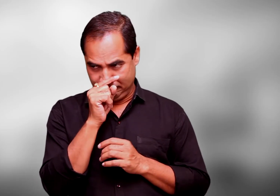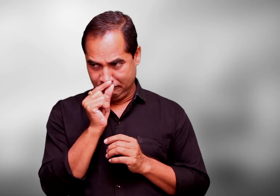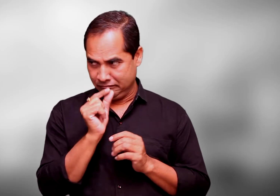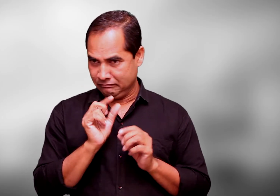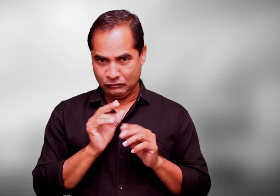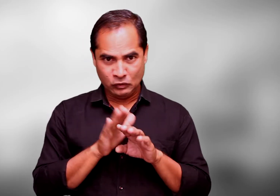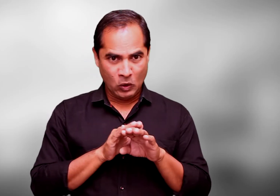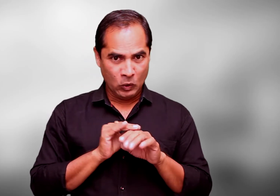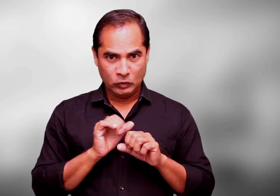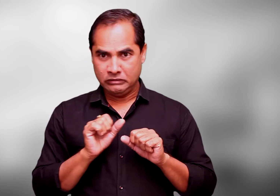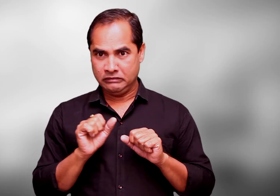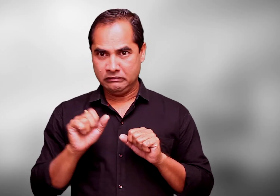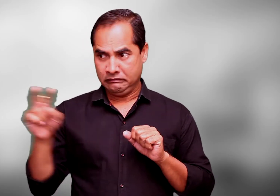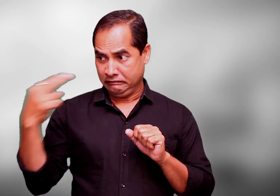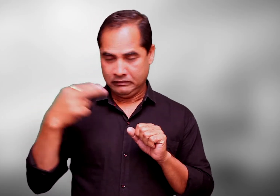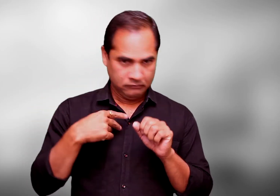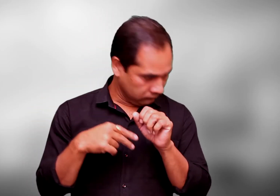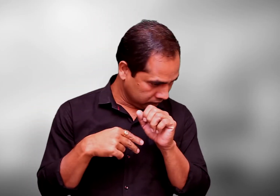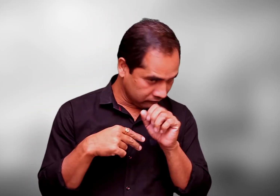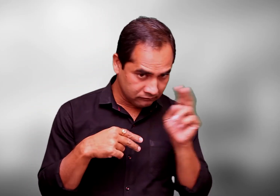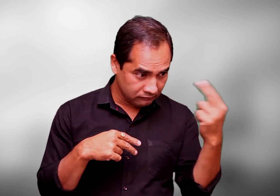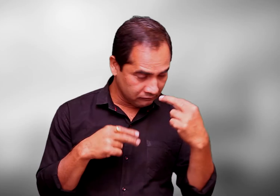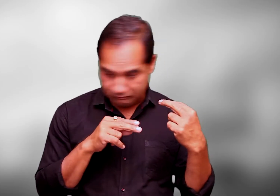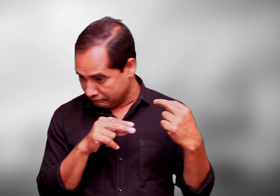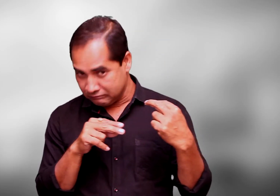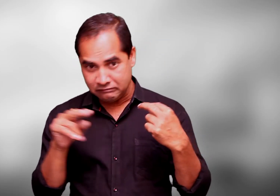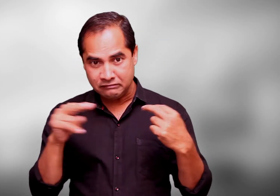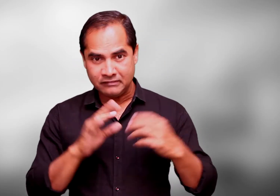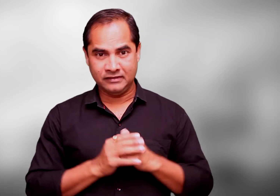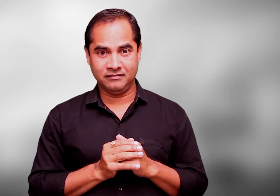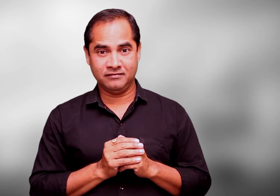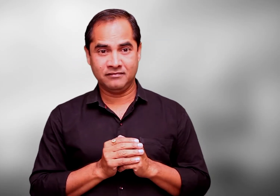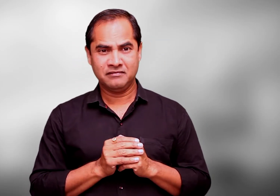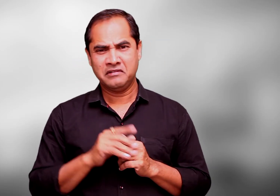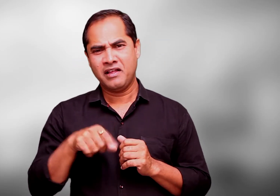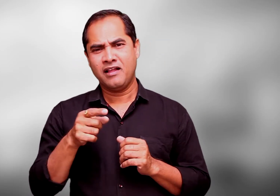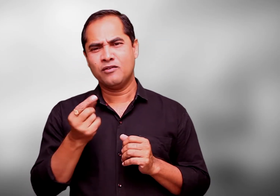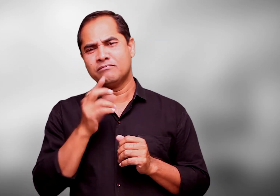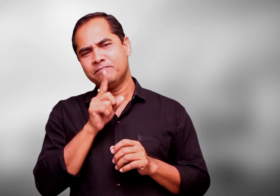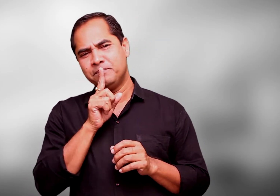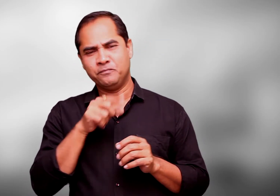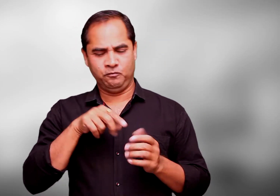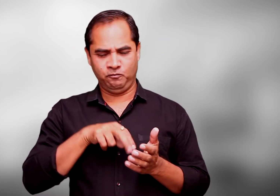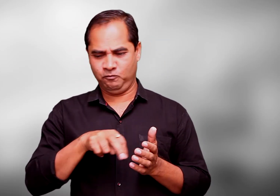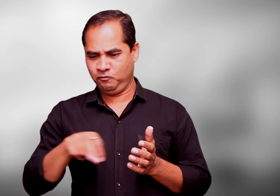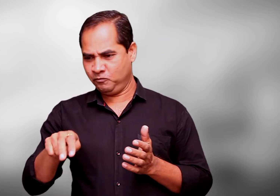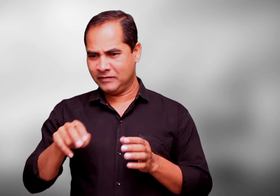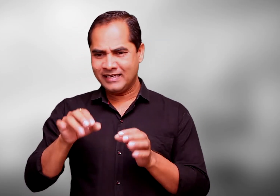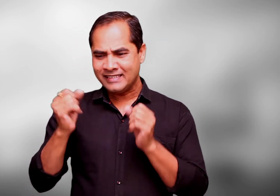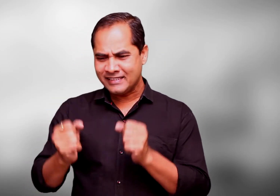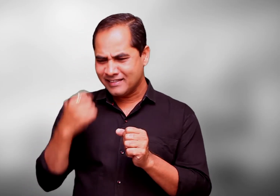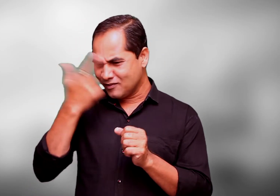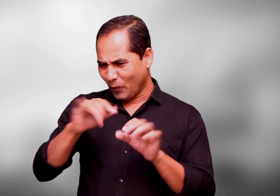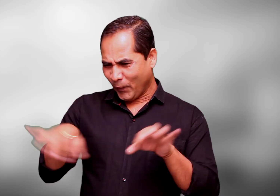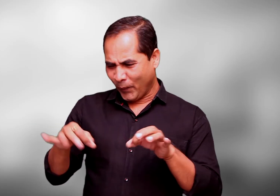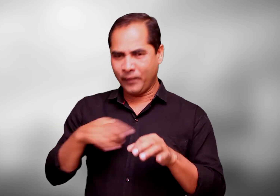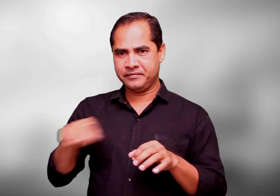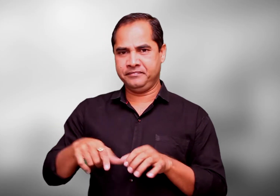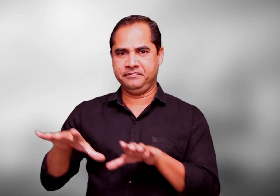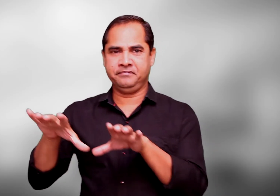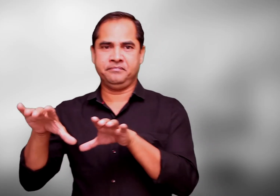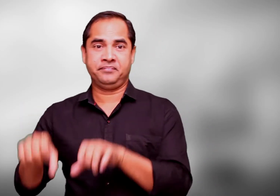shyness, avoiding everyone's eyes she walked quickly to an empty seat and sat down.